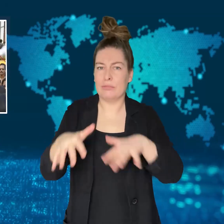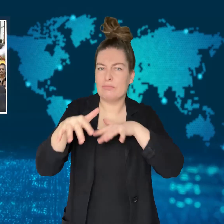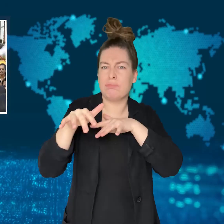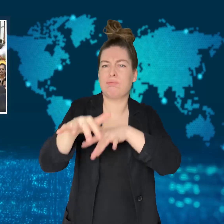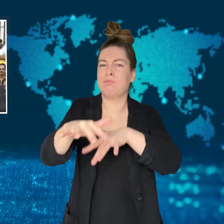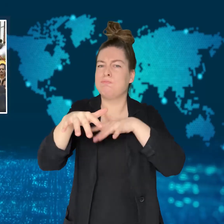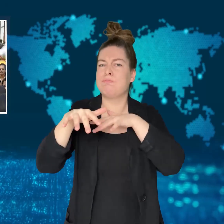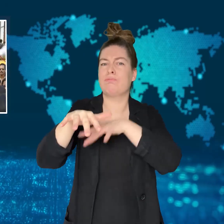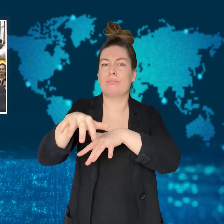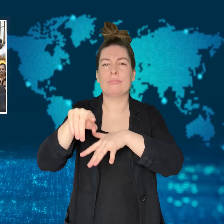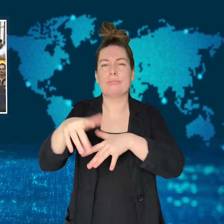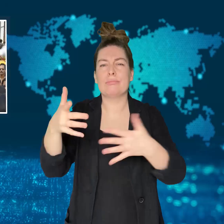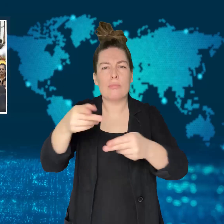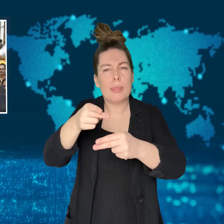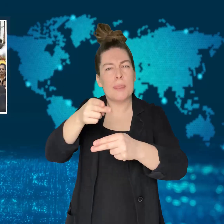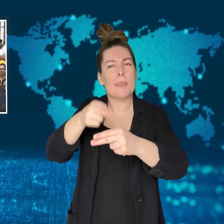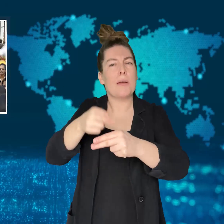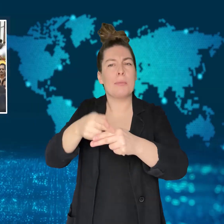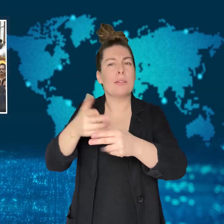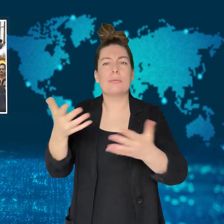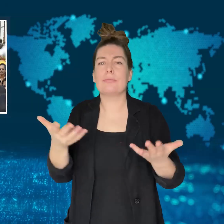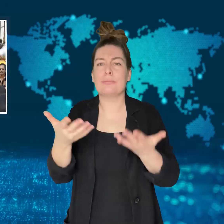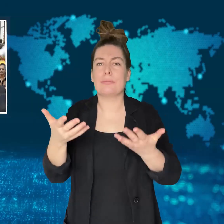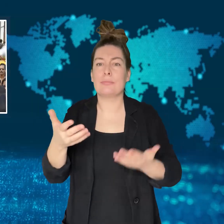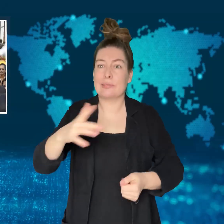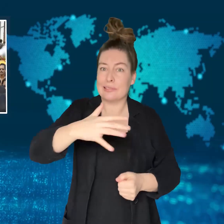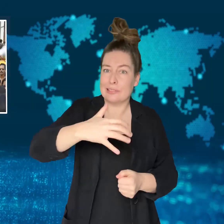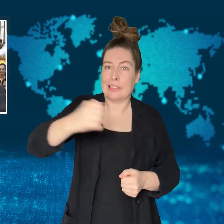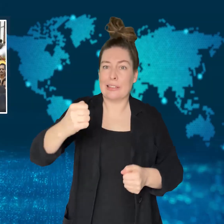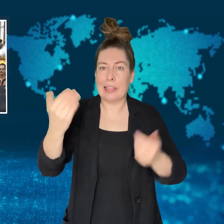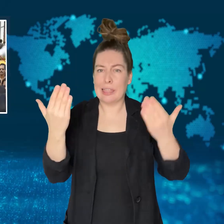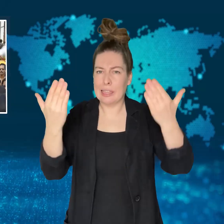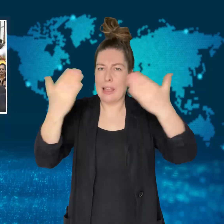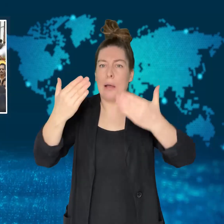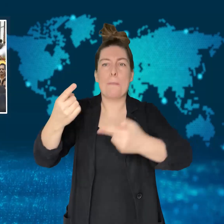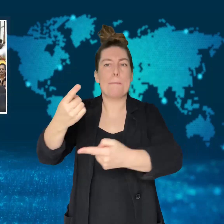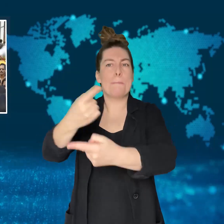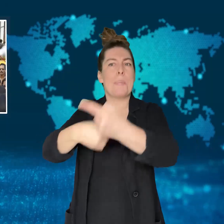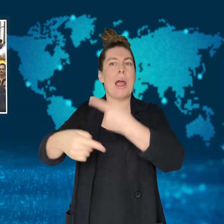Tens of thousands of women marched